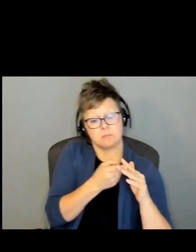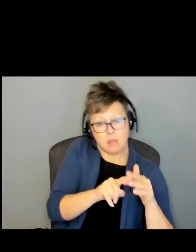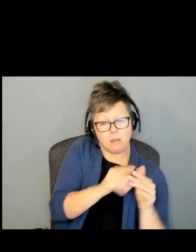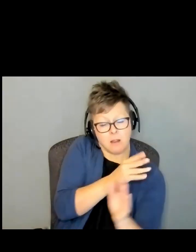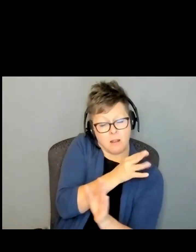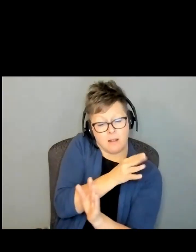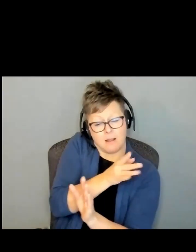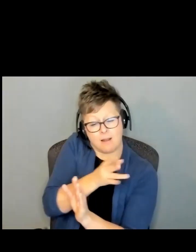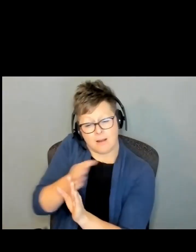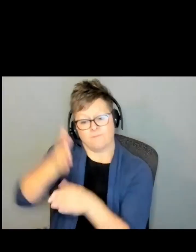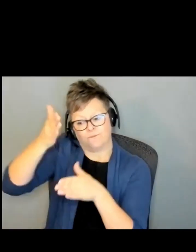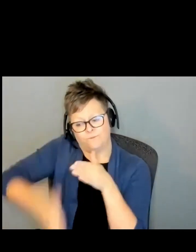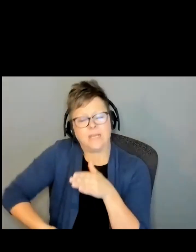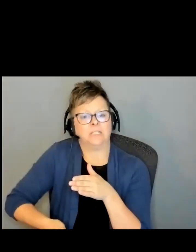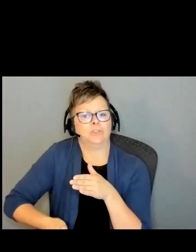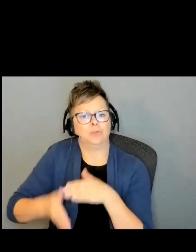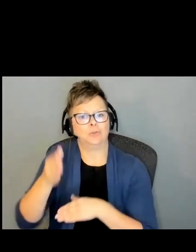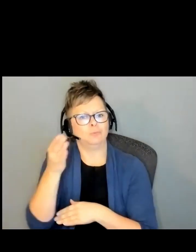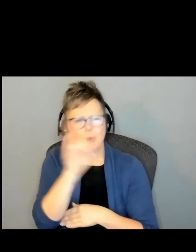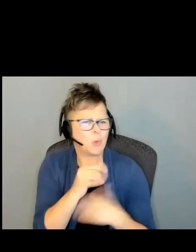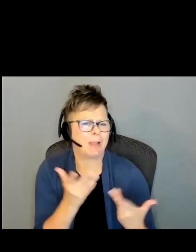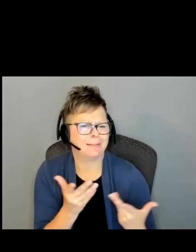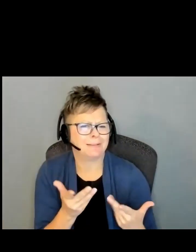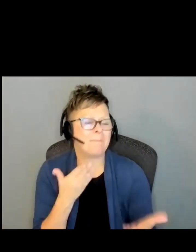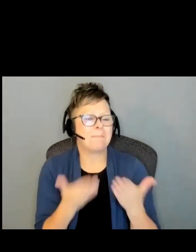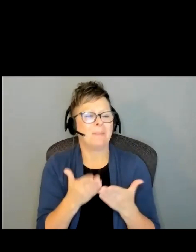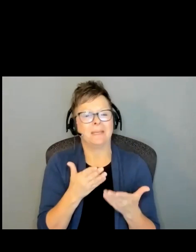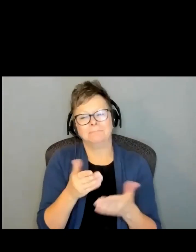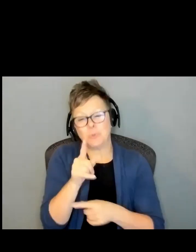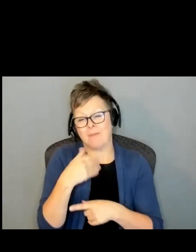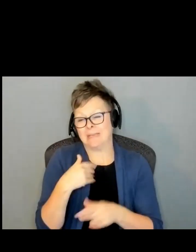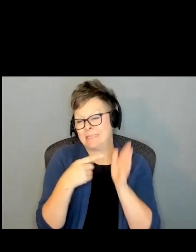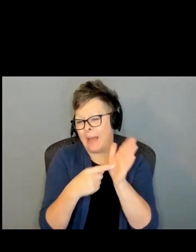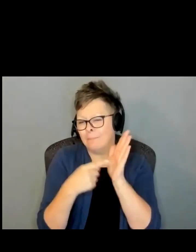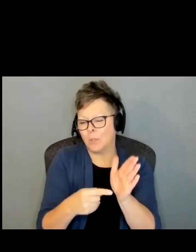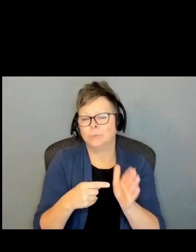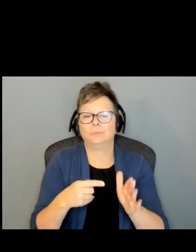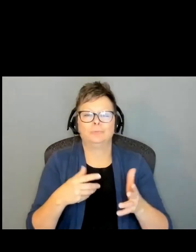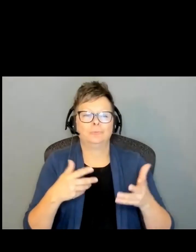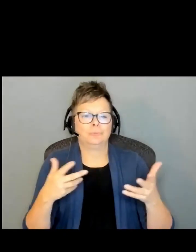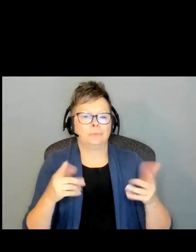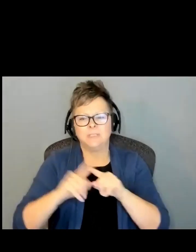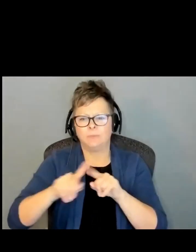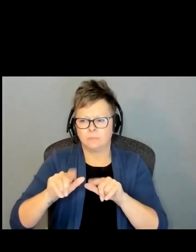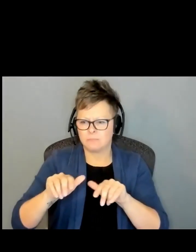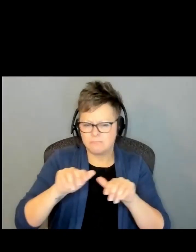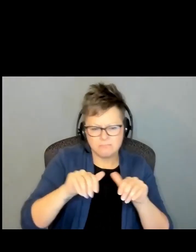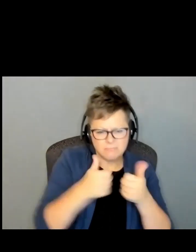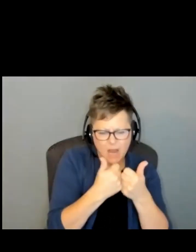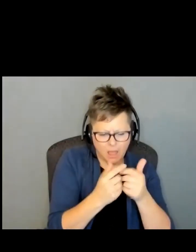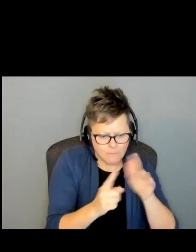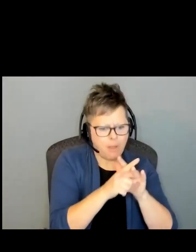Do you have any examples from your own experience of challenges and strategies for success?